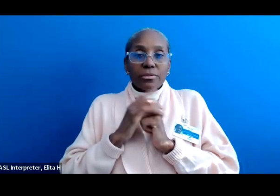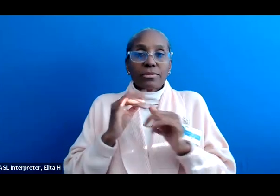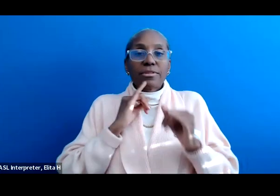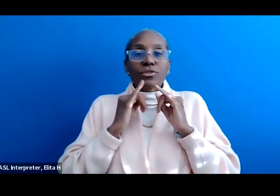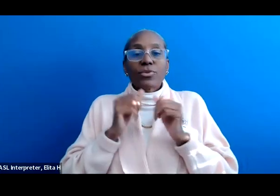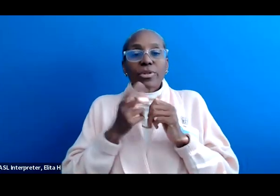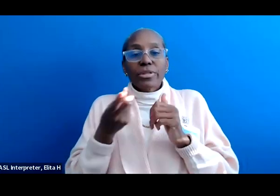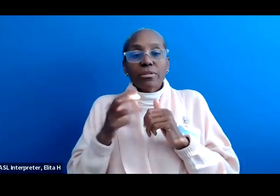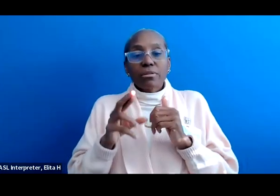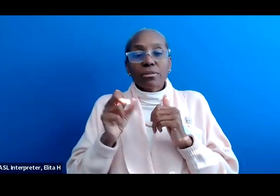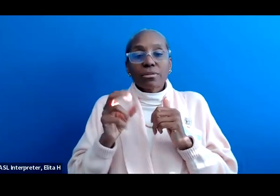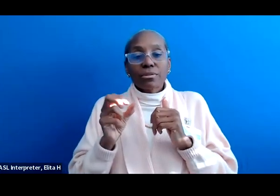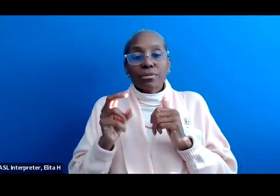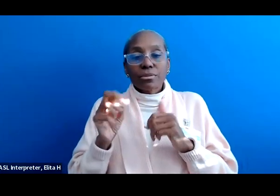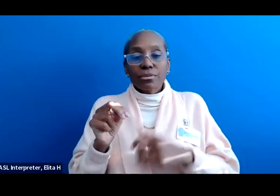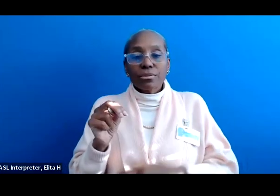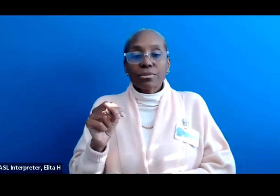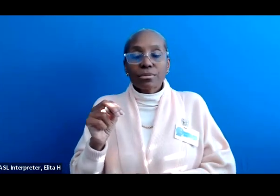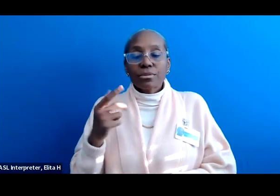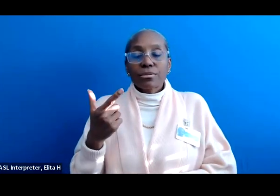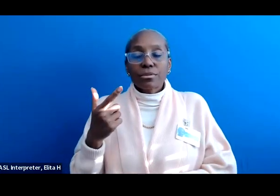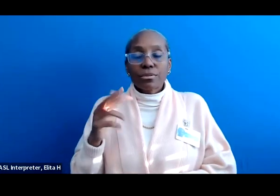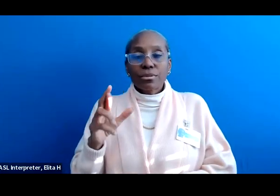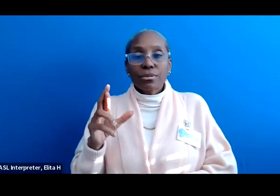Dr. Suzanne Grouh, G-R-O-U-H.